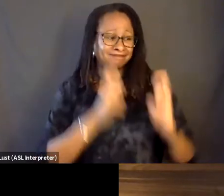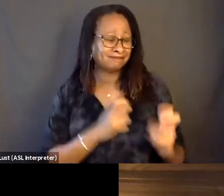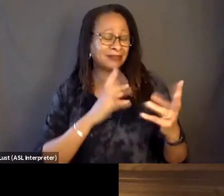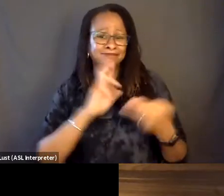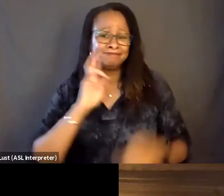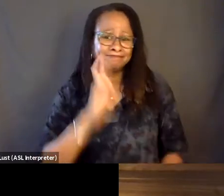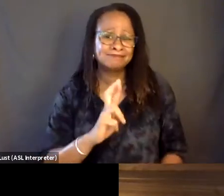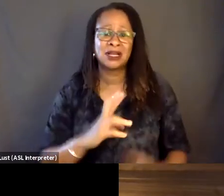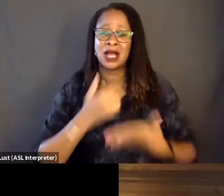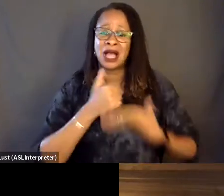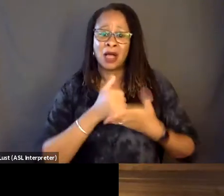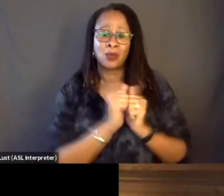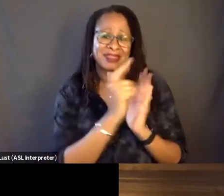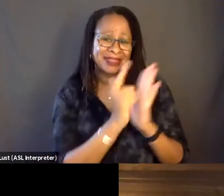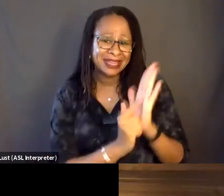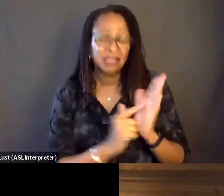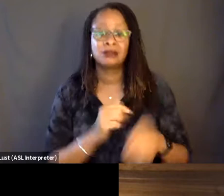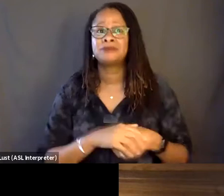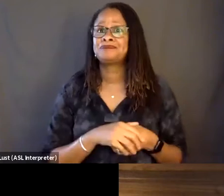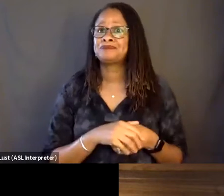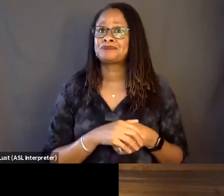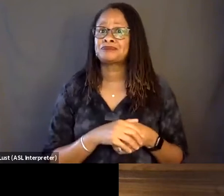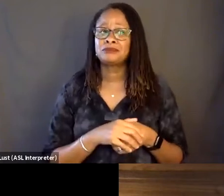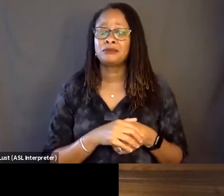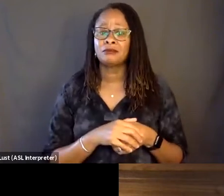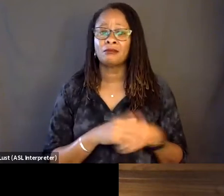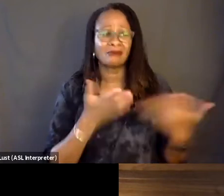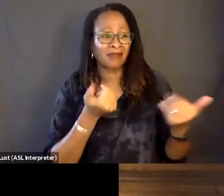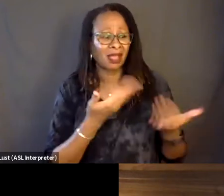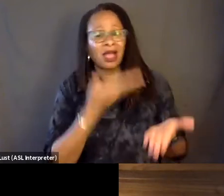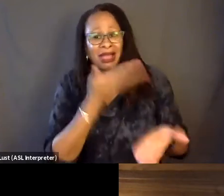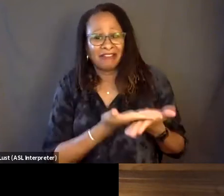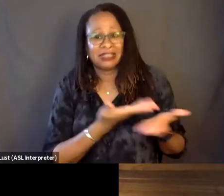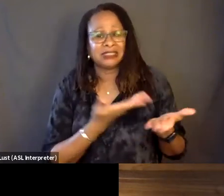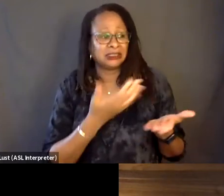them with their legal, helped them bring their evidence forward.